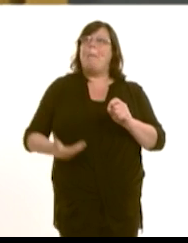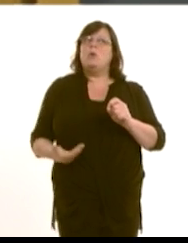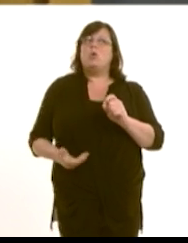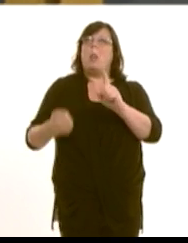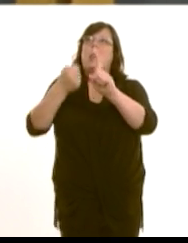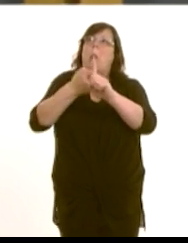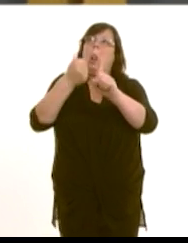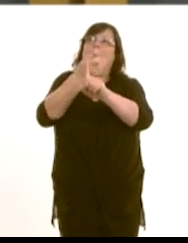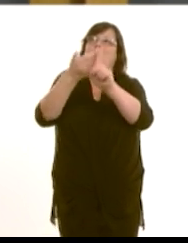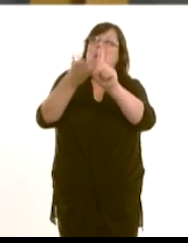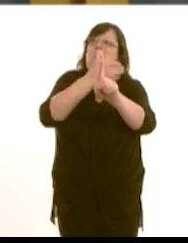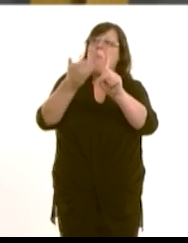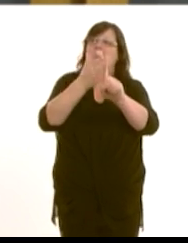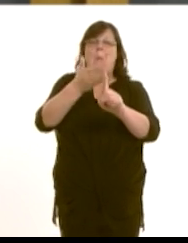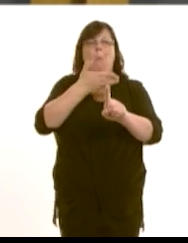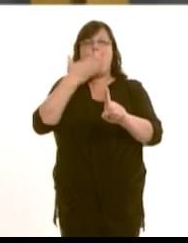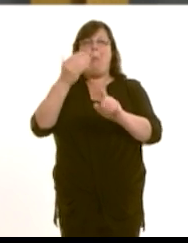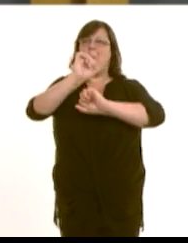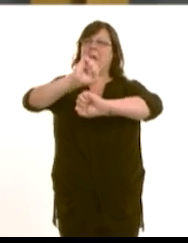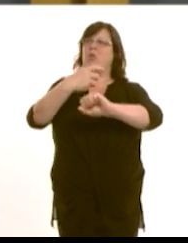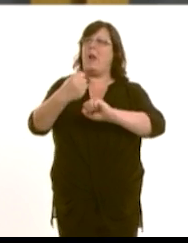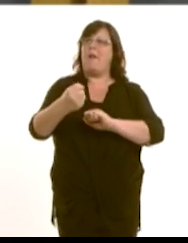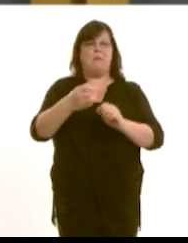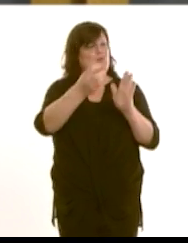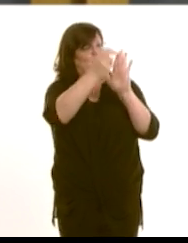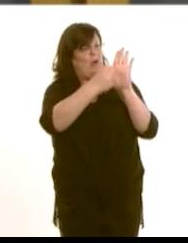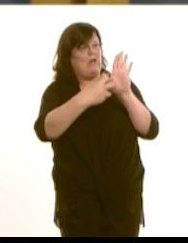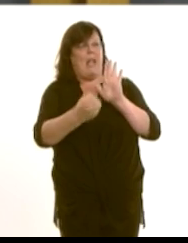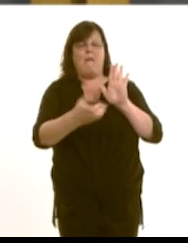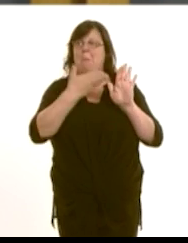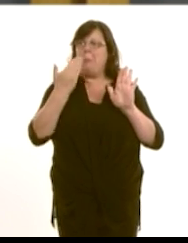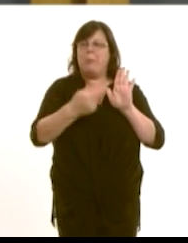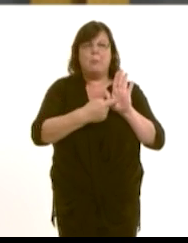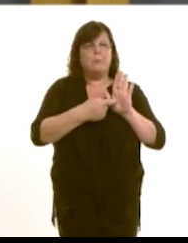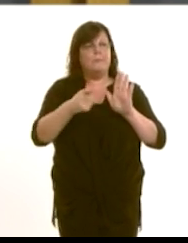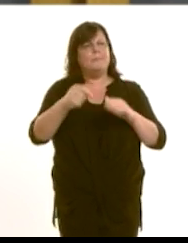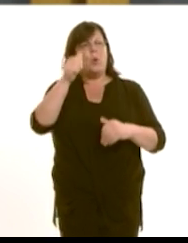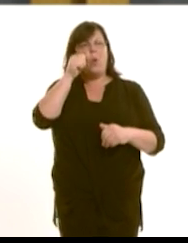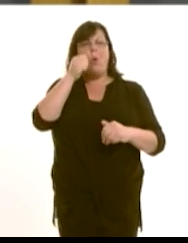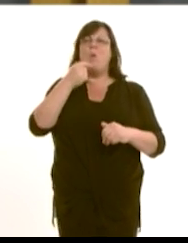There is no register. The last Presiding Officer said that we donít have the same problems as Westminster.